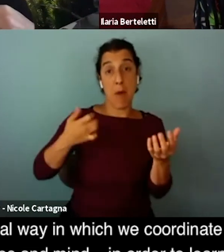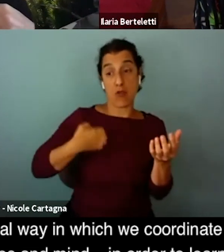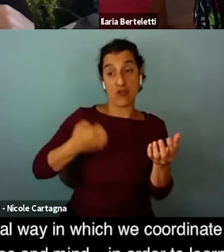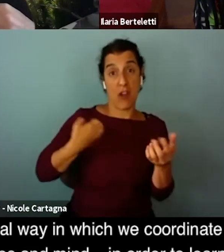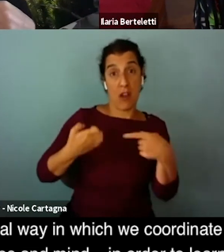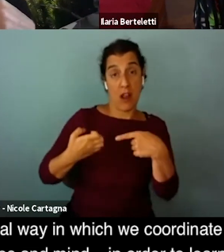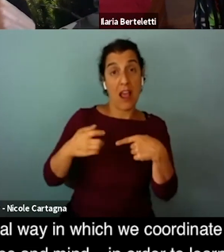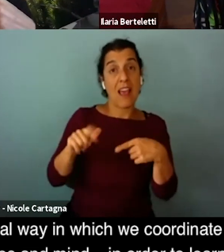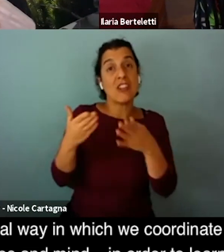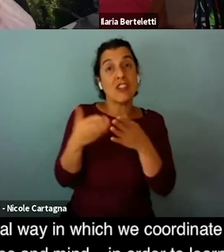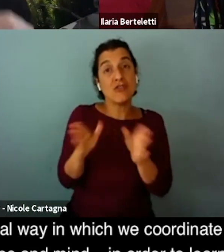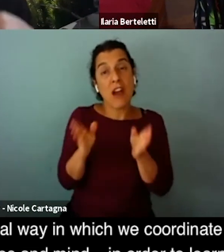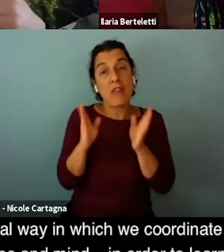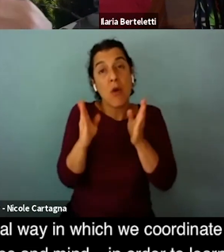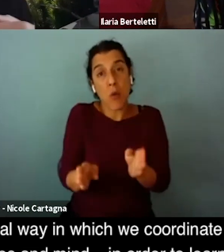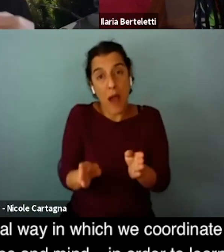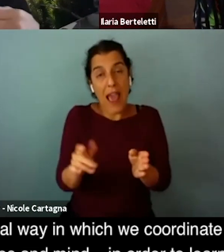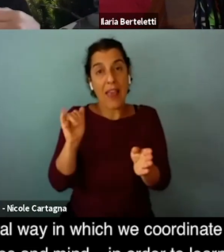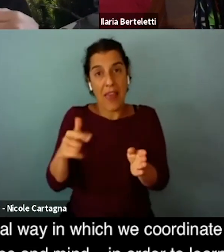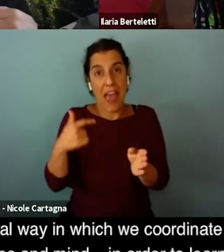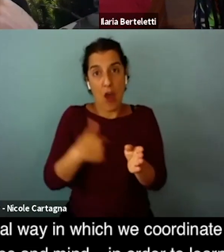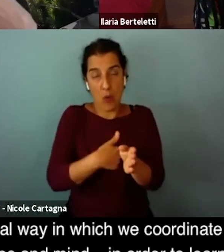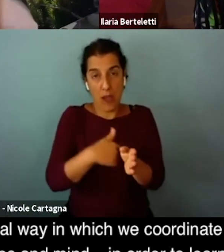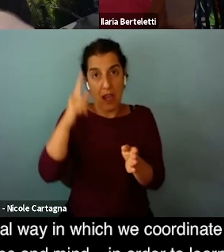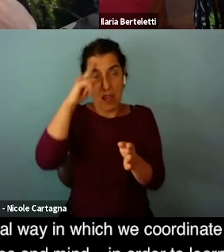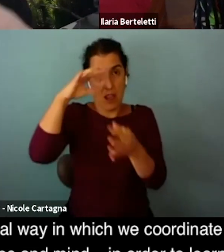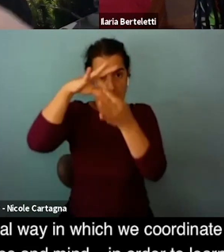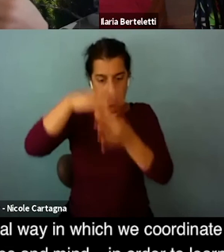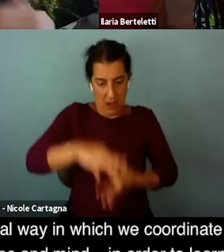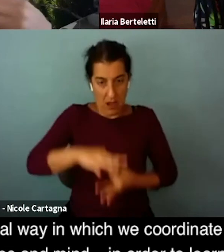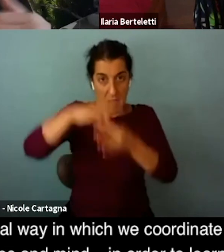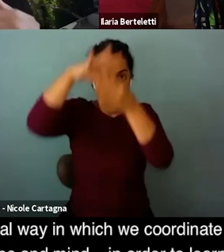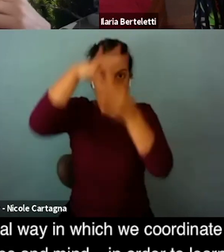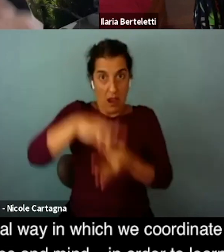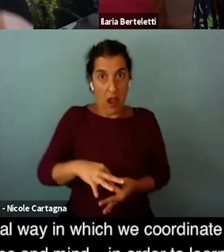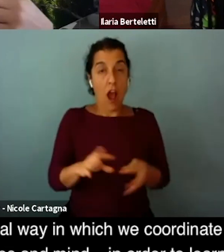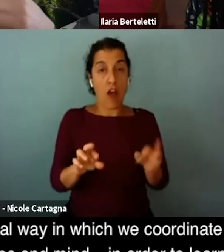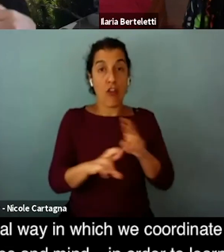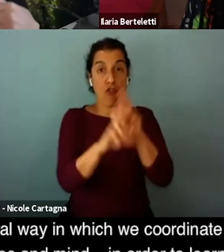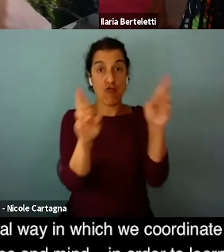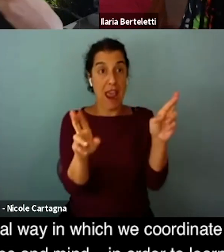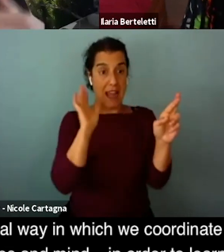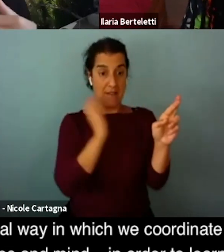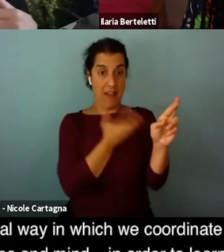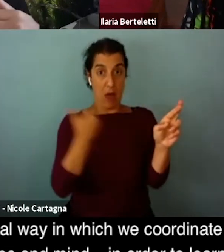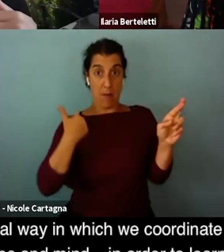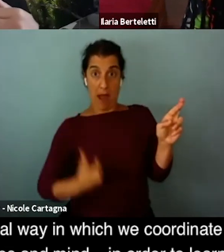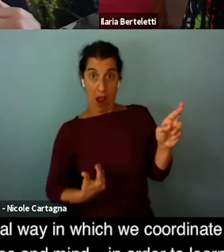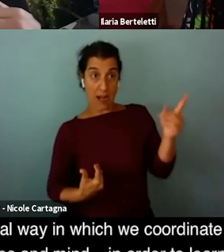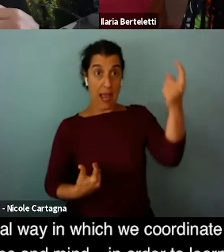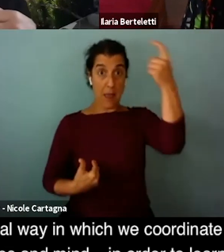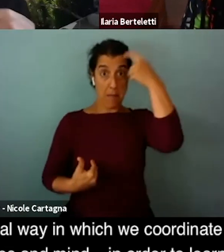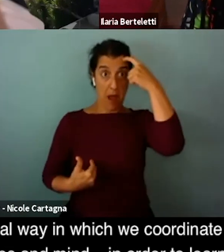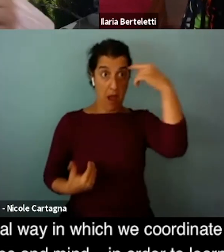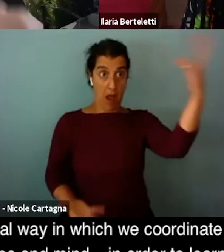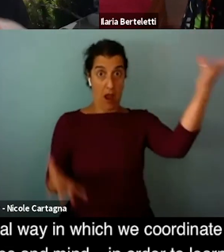in which we coordinate basically the readiness of our bodies and and mind in order to in order